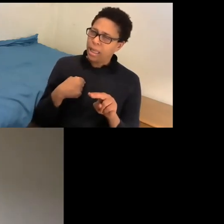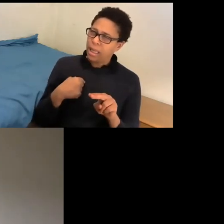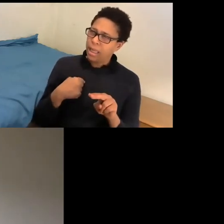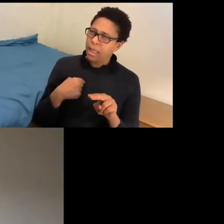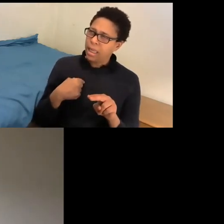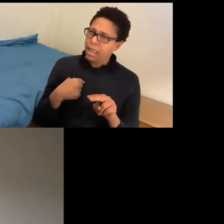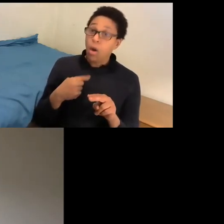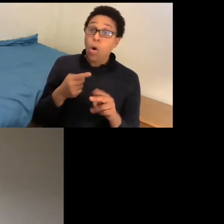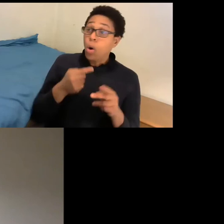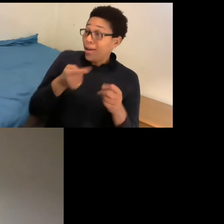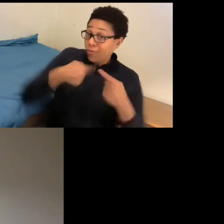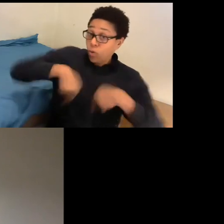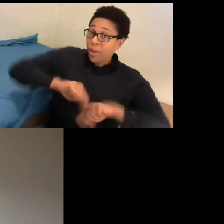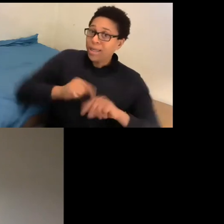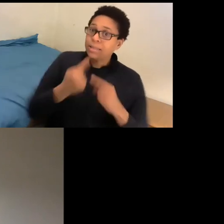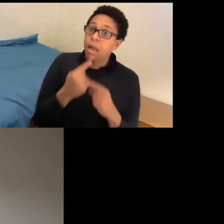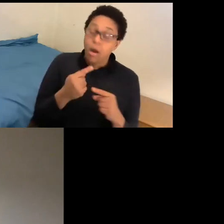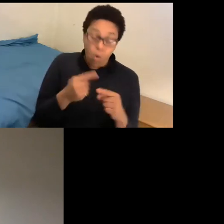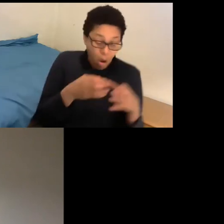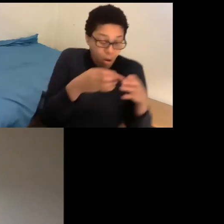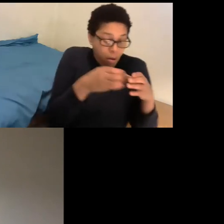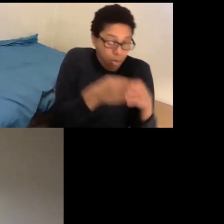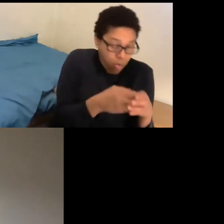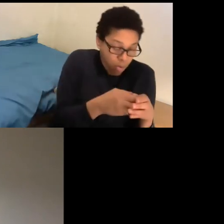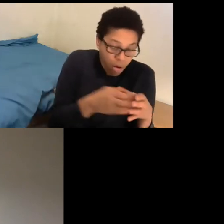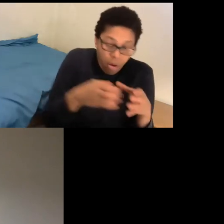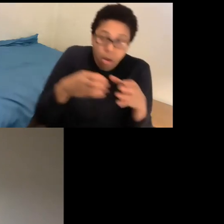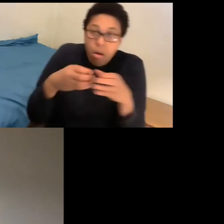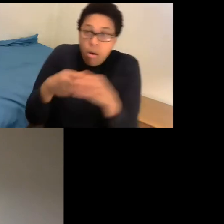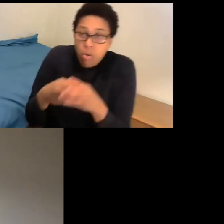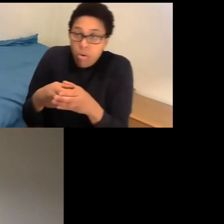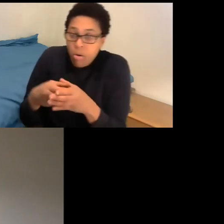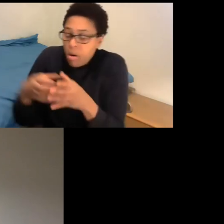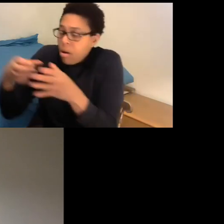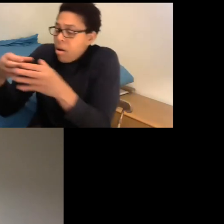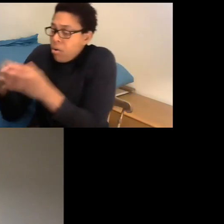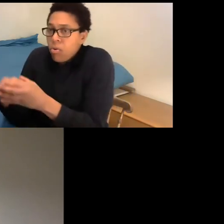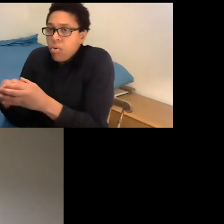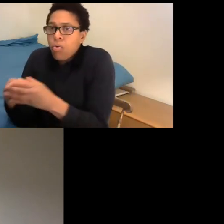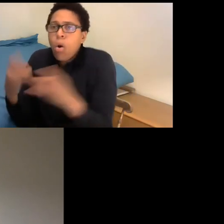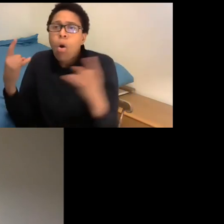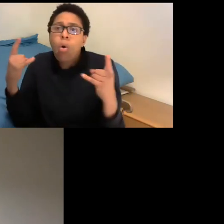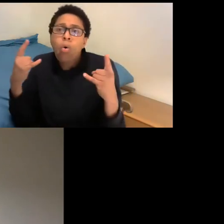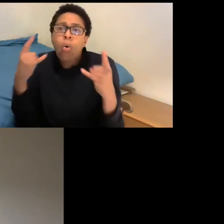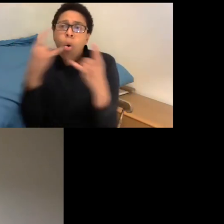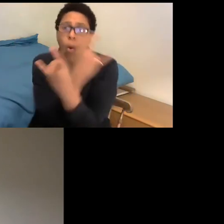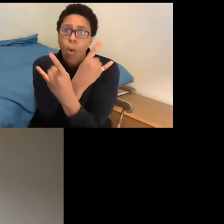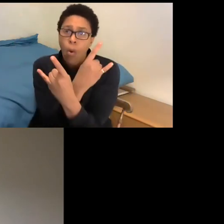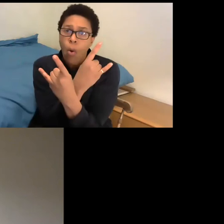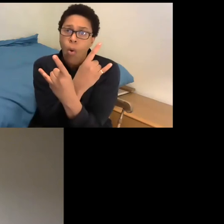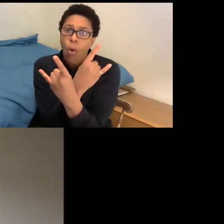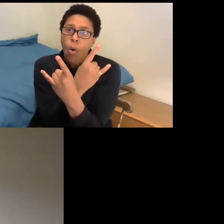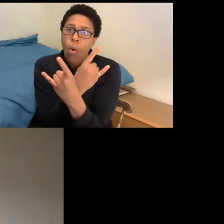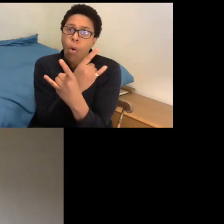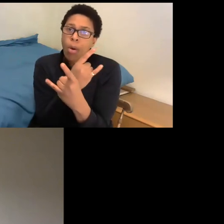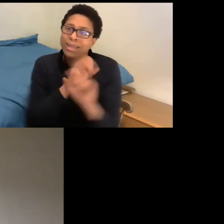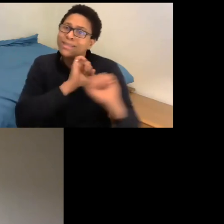culture, and it does, it comes from somewhere. But how does it travel as well? And how do people find their voices within